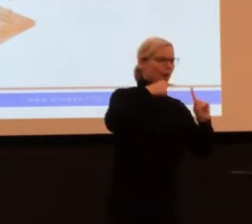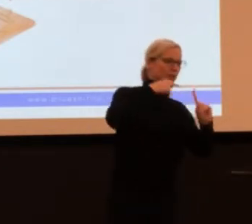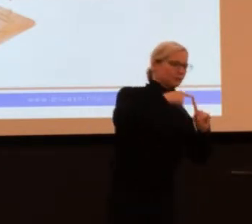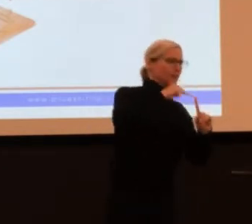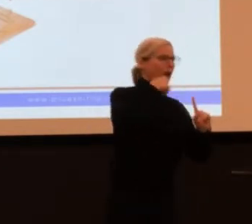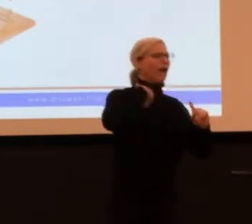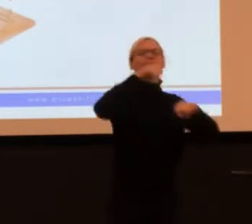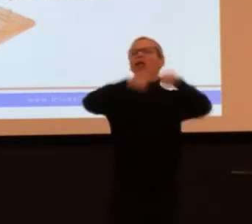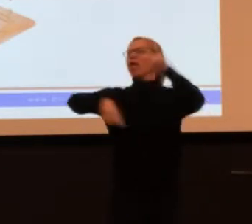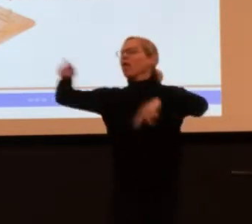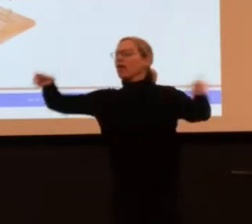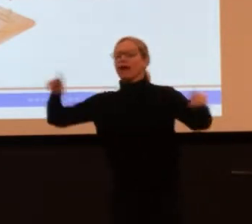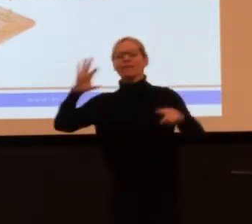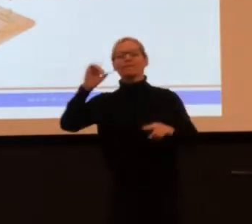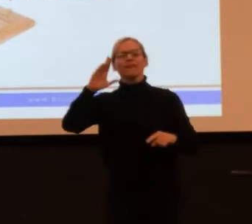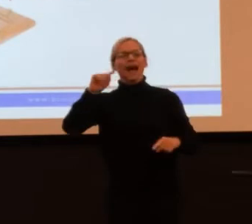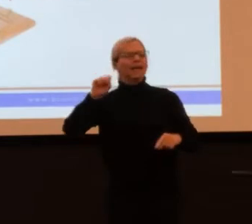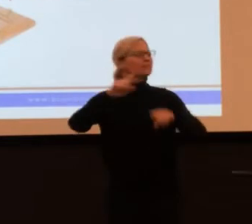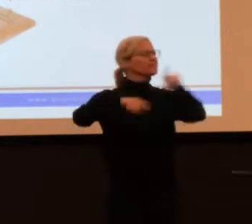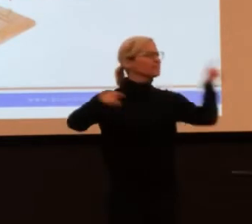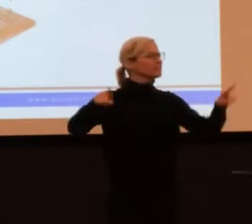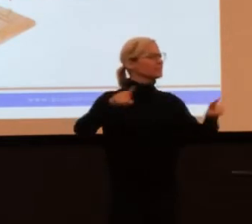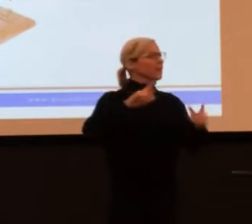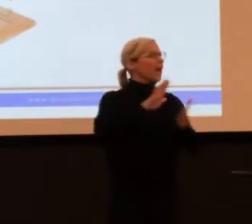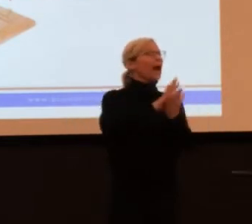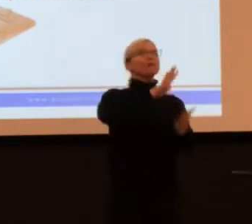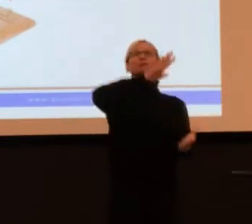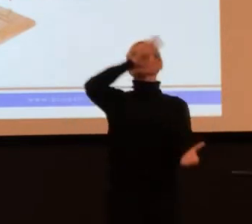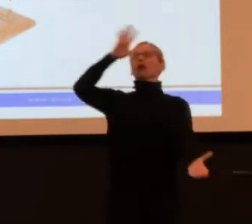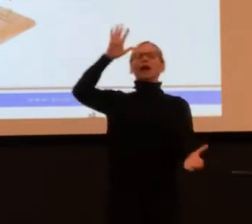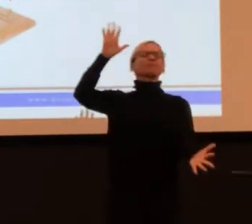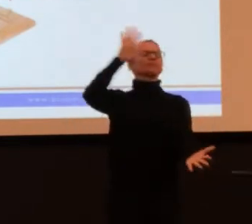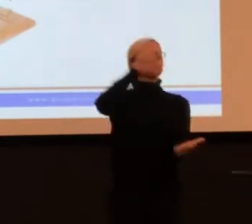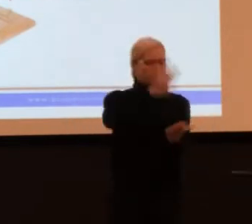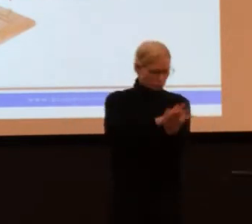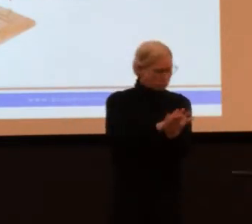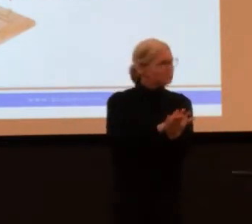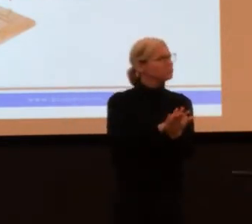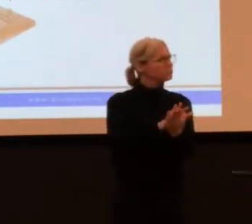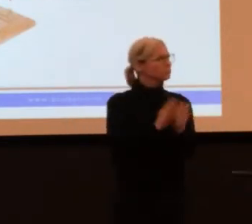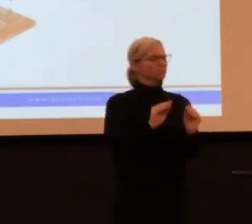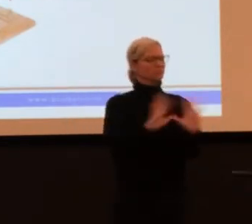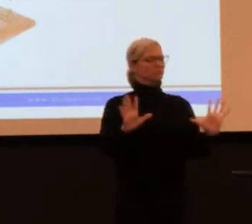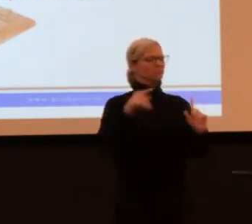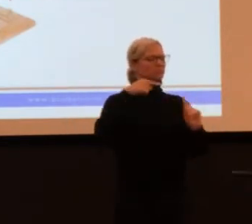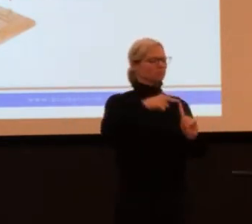a little bit more concrete and less abstract cause these discussions about intellectual property rights